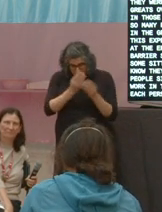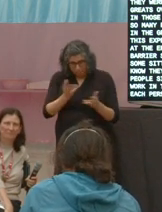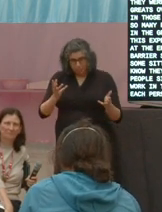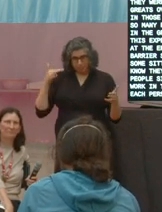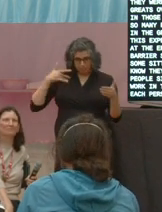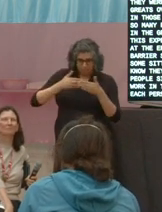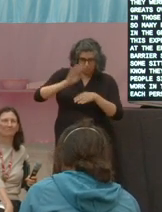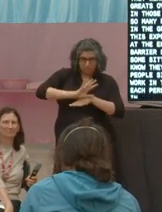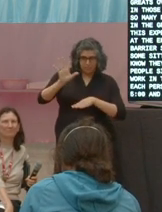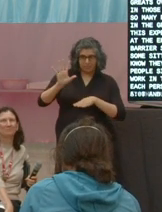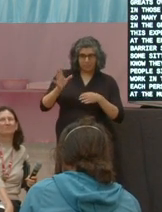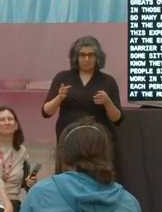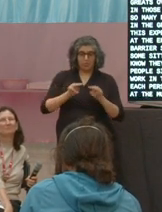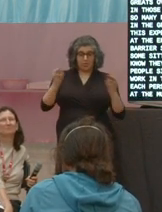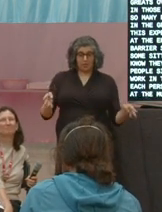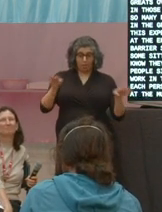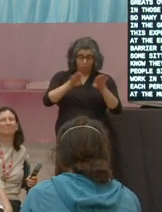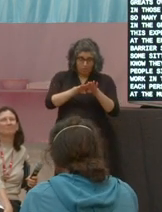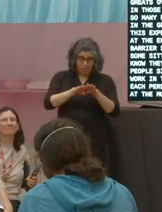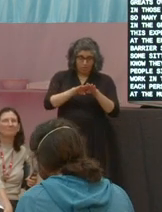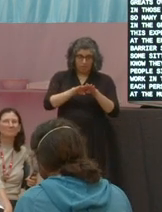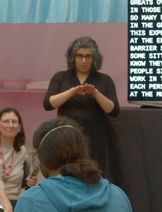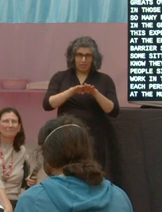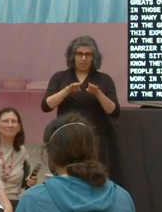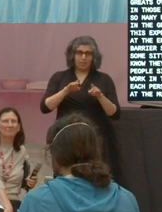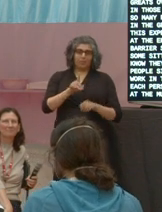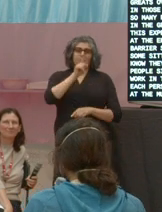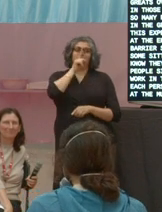o'clock, the museum is closing. But doesn't tell anyone to leave